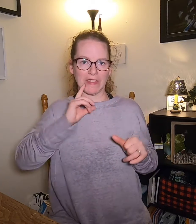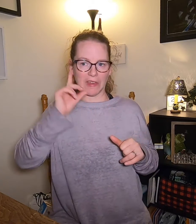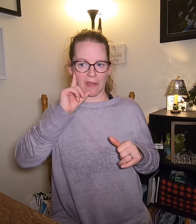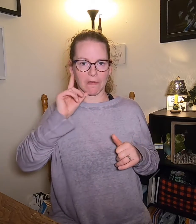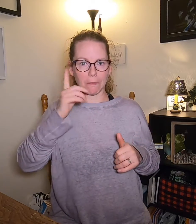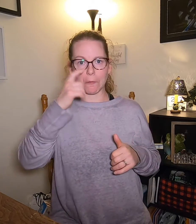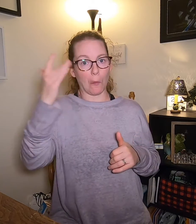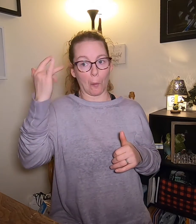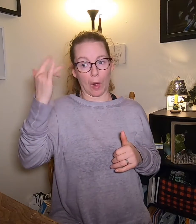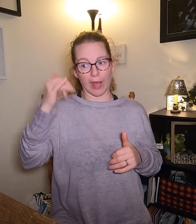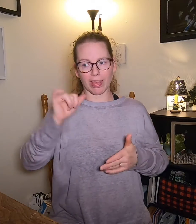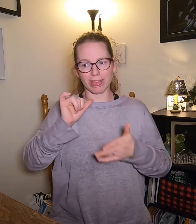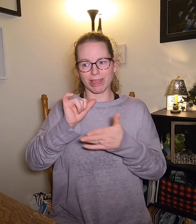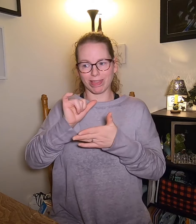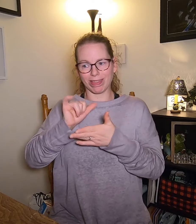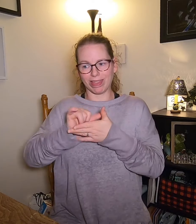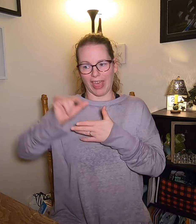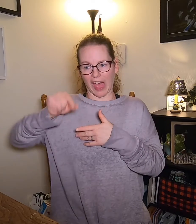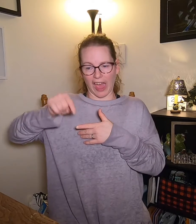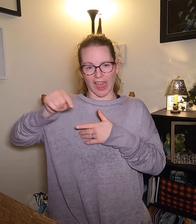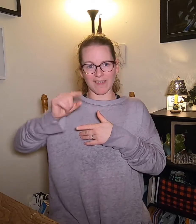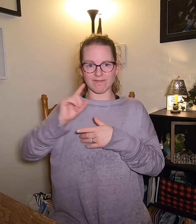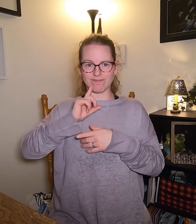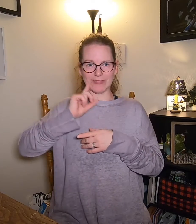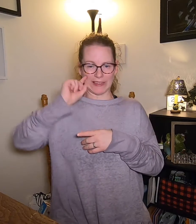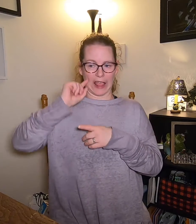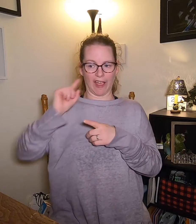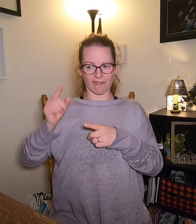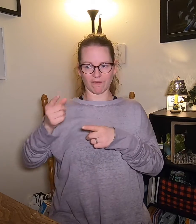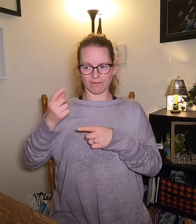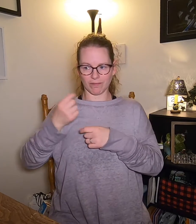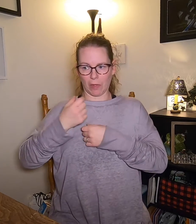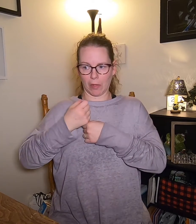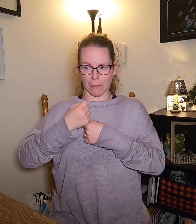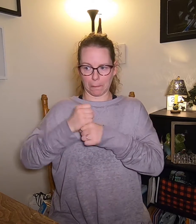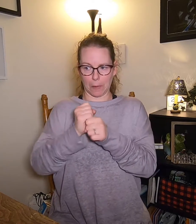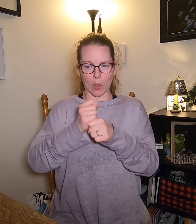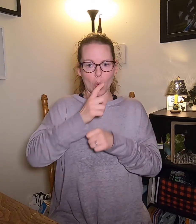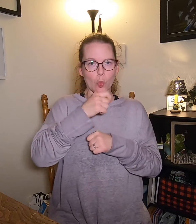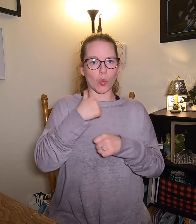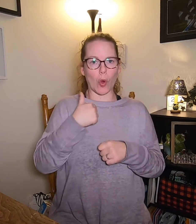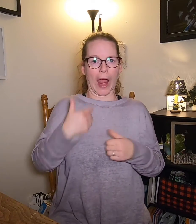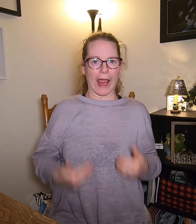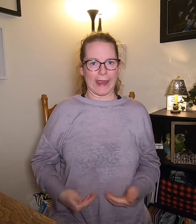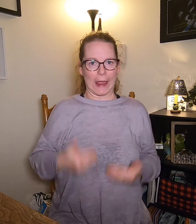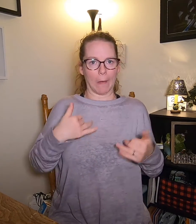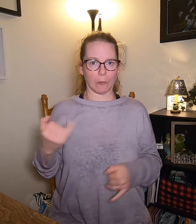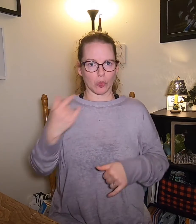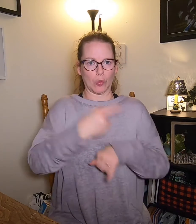because I wouldn't be who I am today